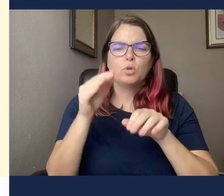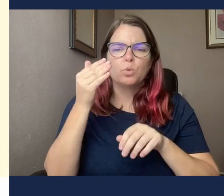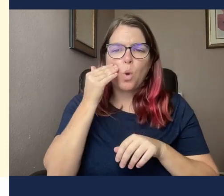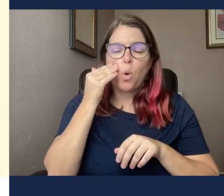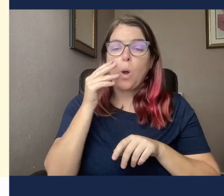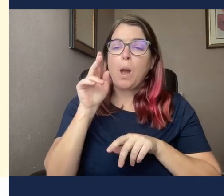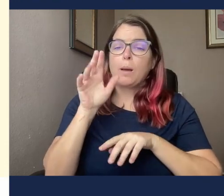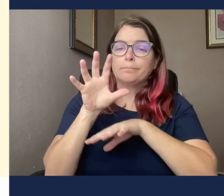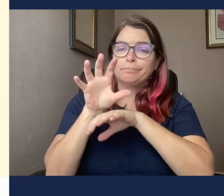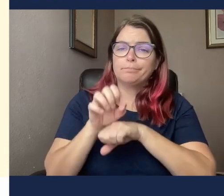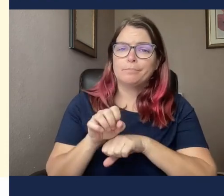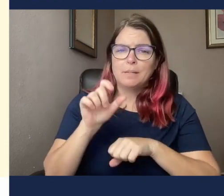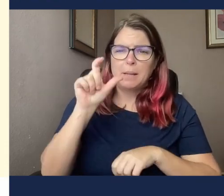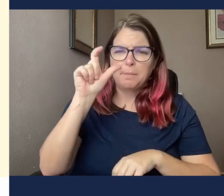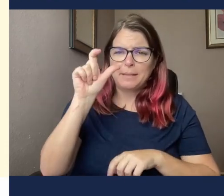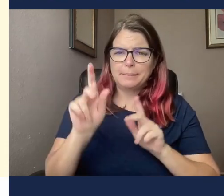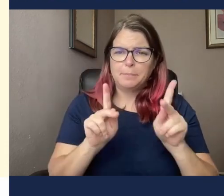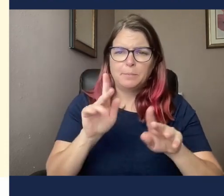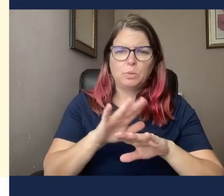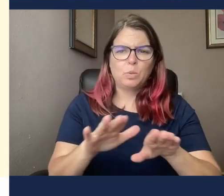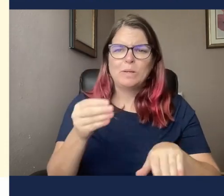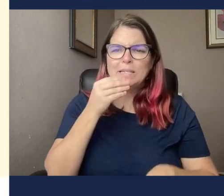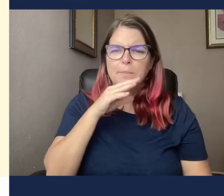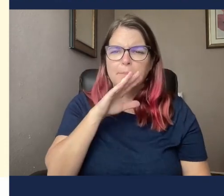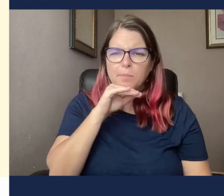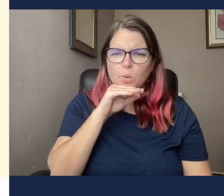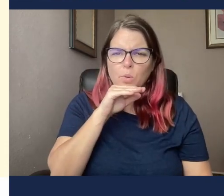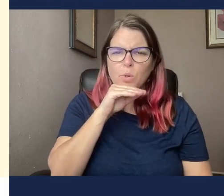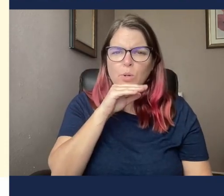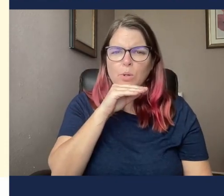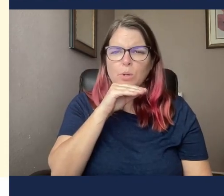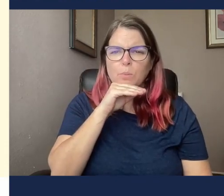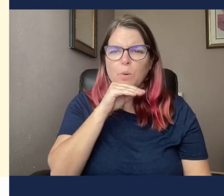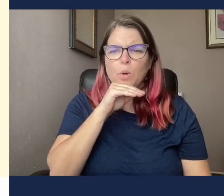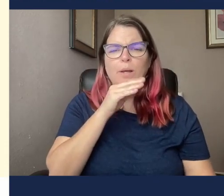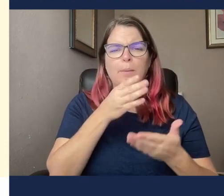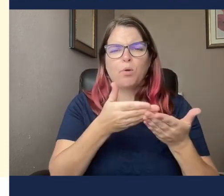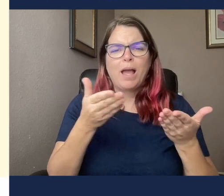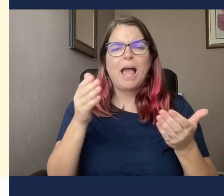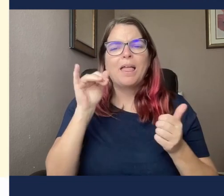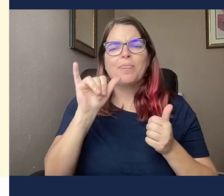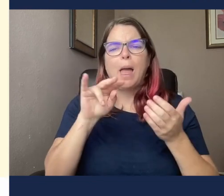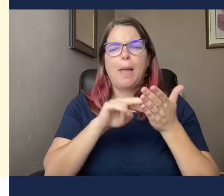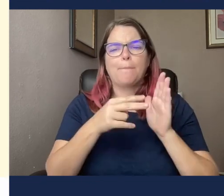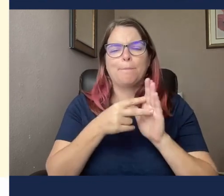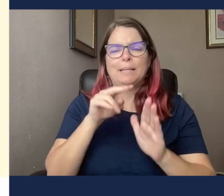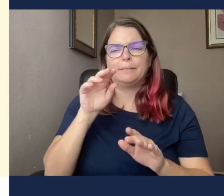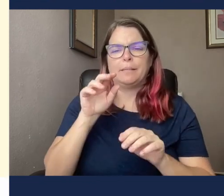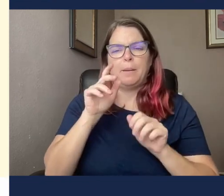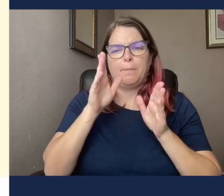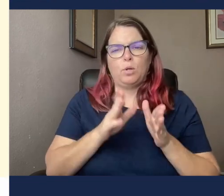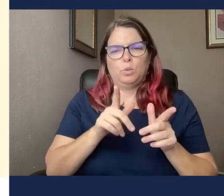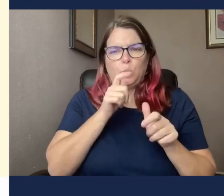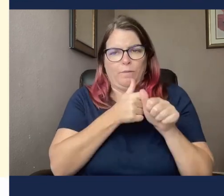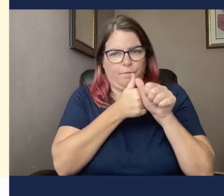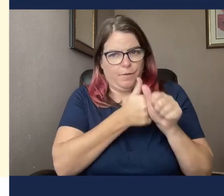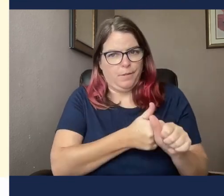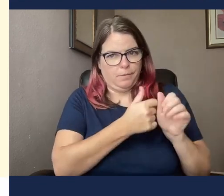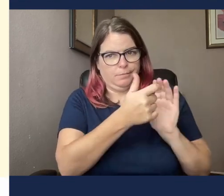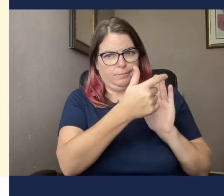of Hamas, if they're Arab or